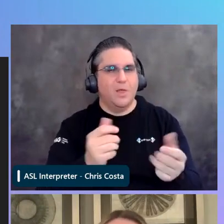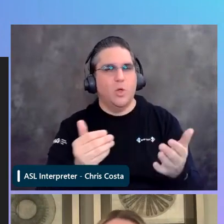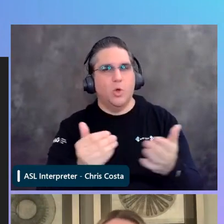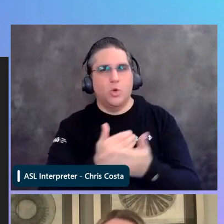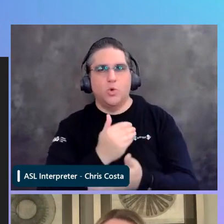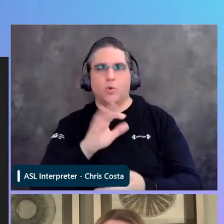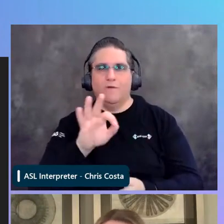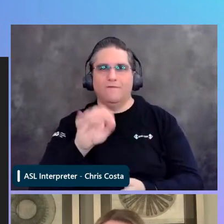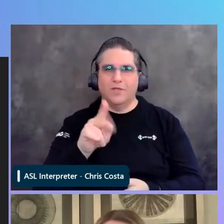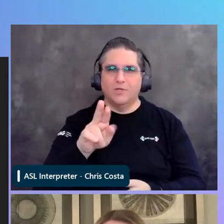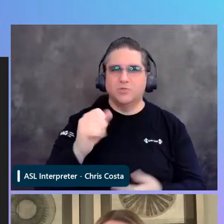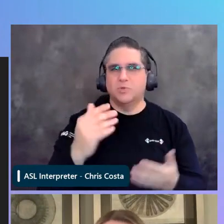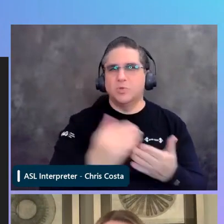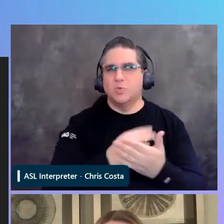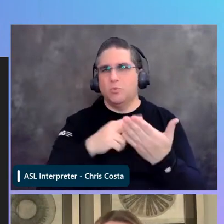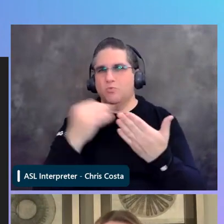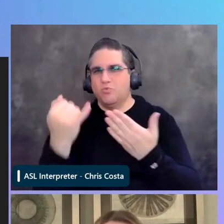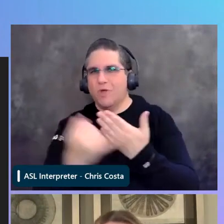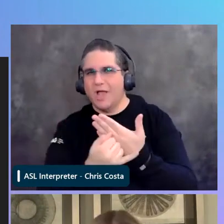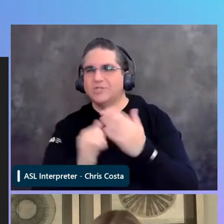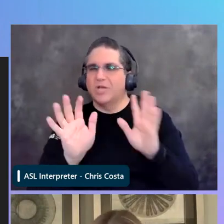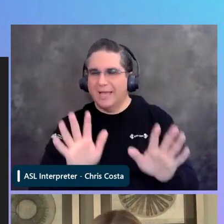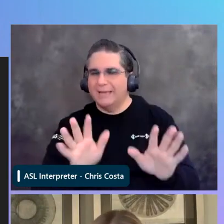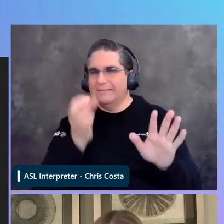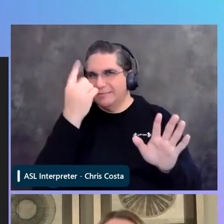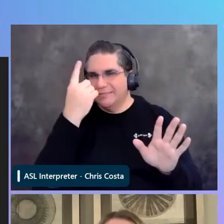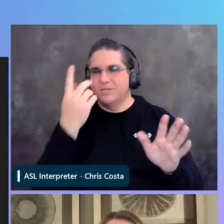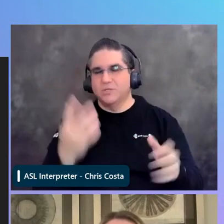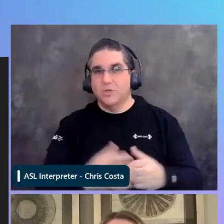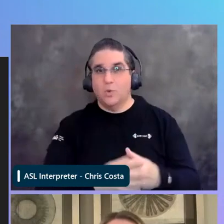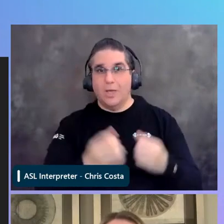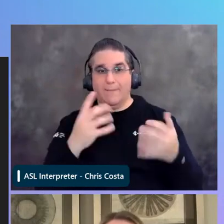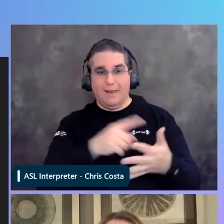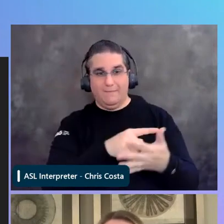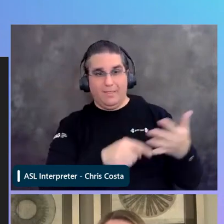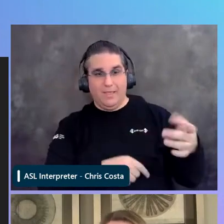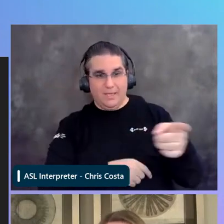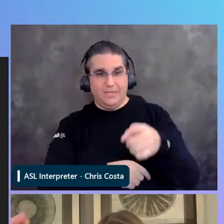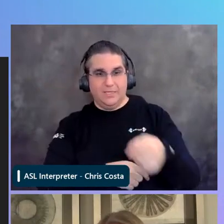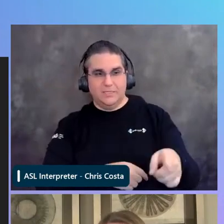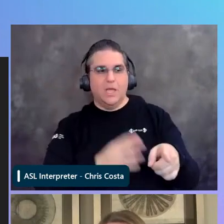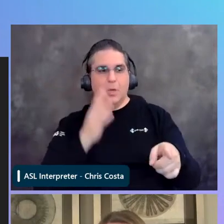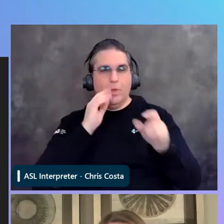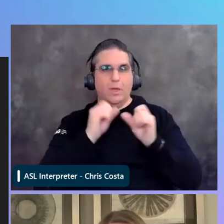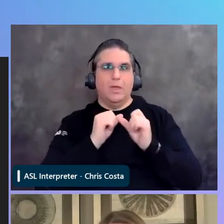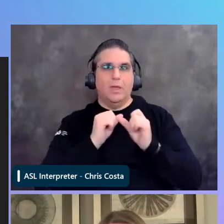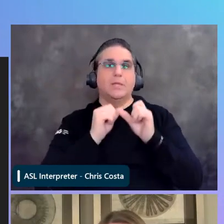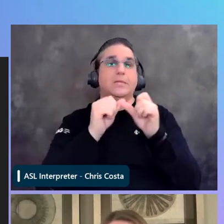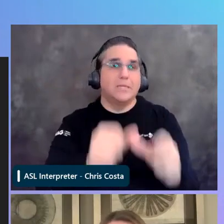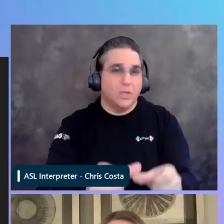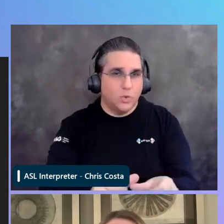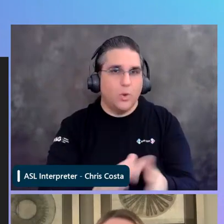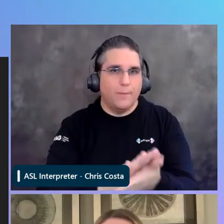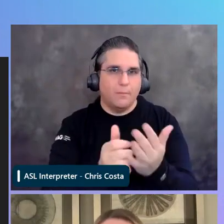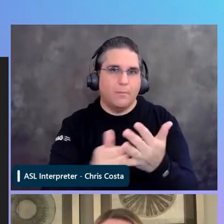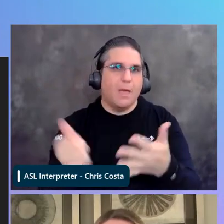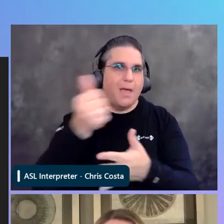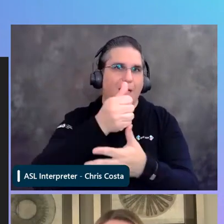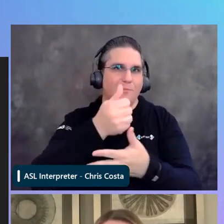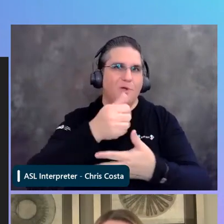continuously evolving itself internally. So, uh, a lot of these will continue to be, um, prioritized, like the things